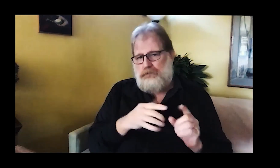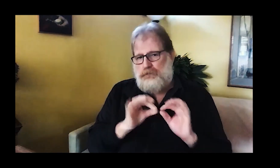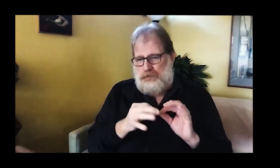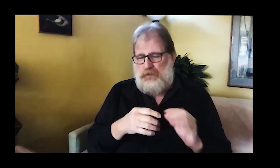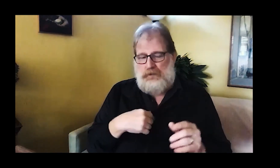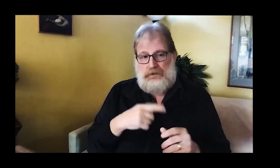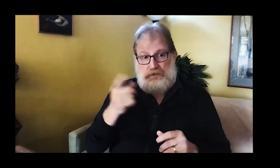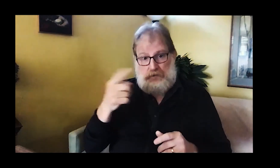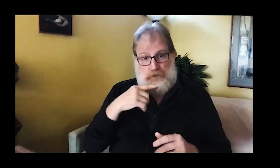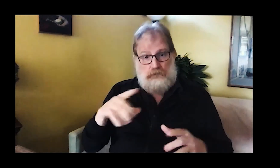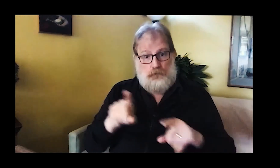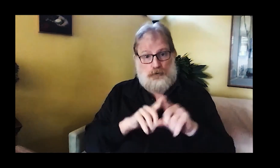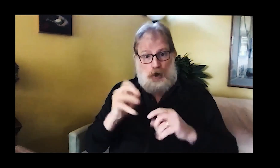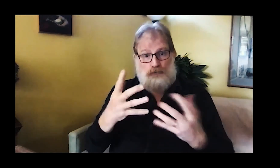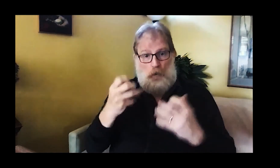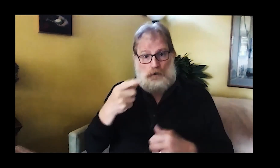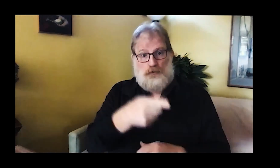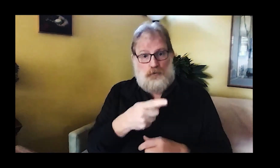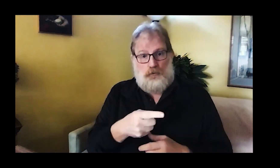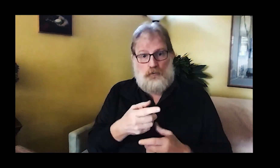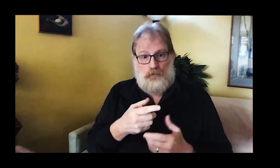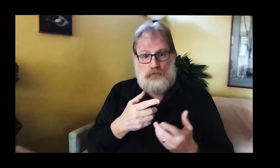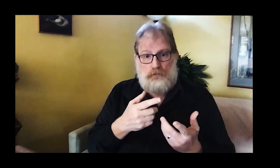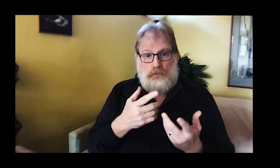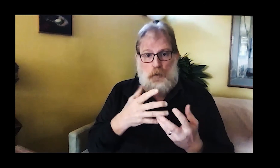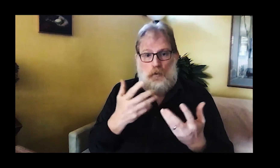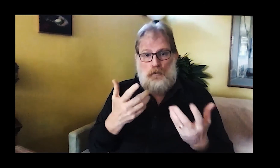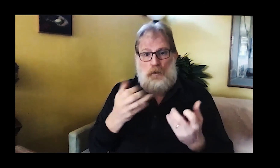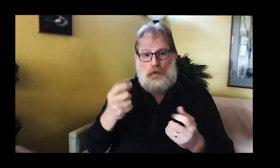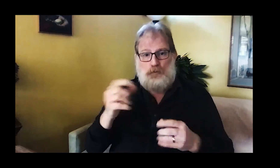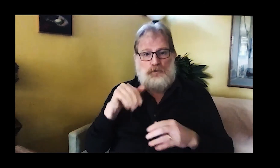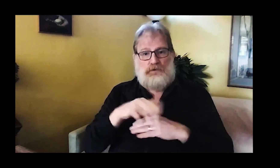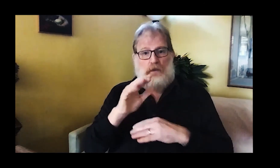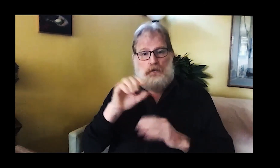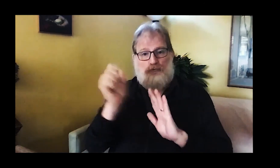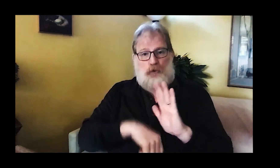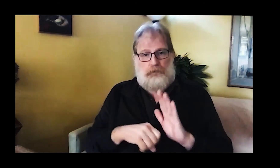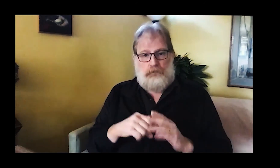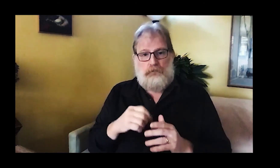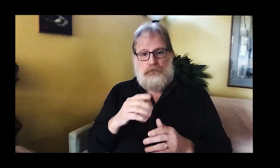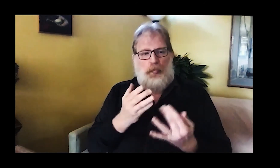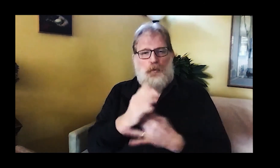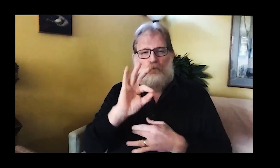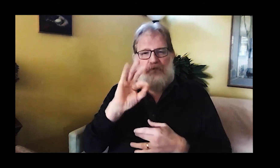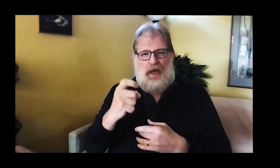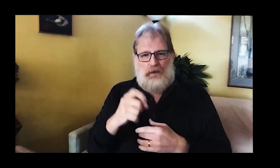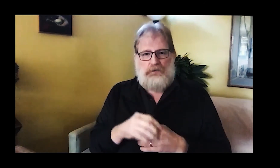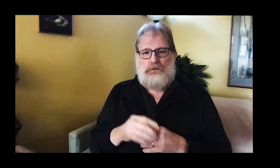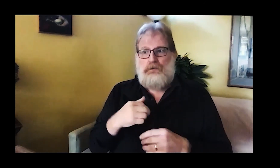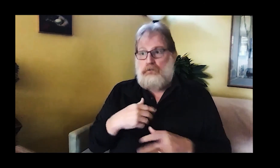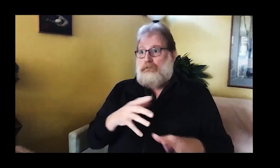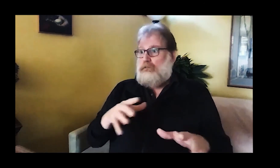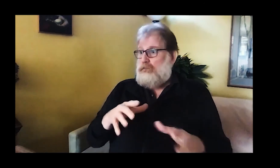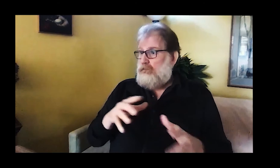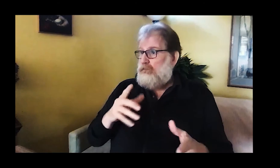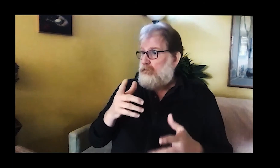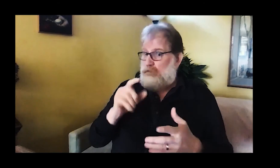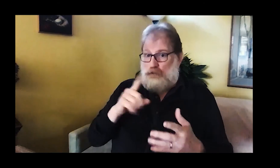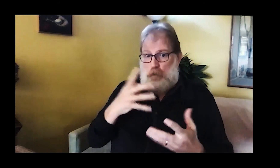through my interpreter, and they said ‘Star Trek’ wants you, so go ahead and fax them a script.